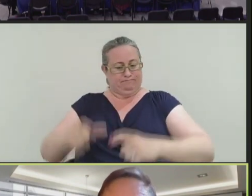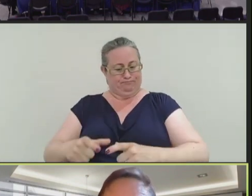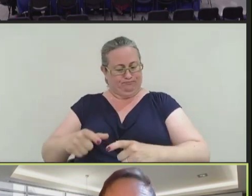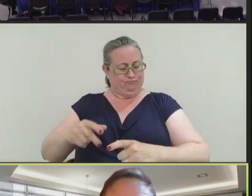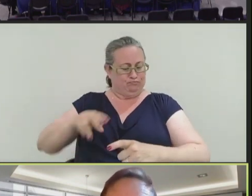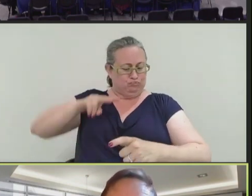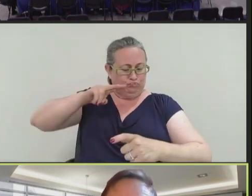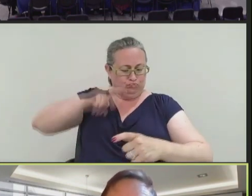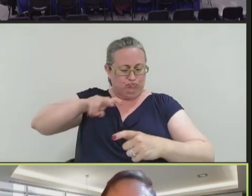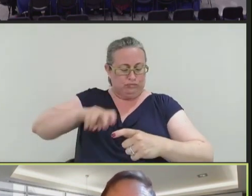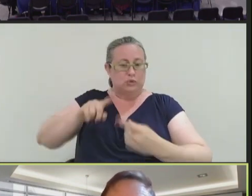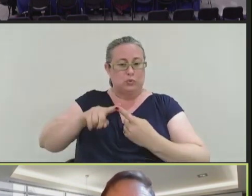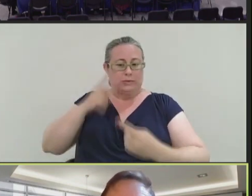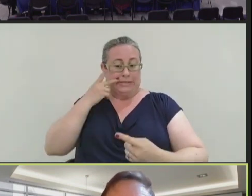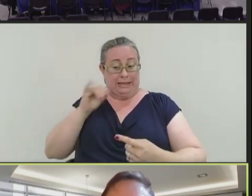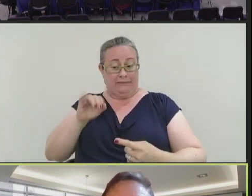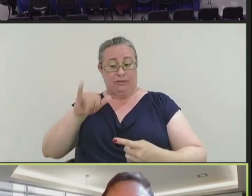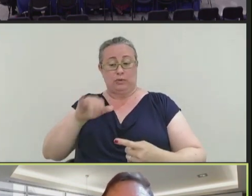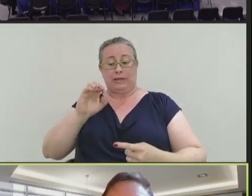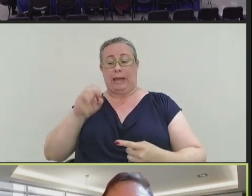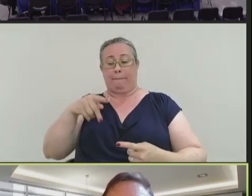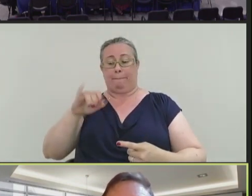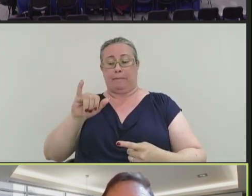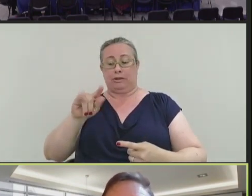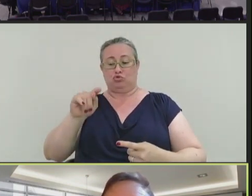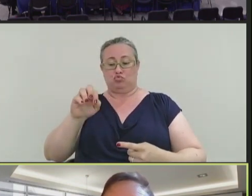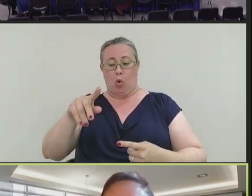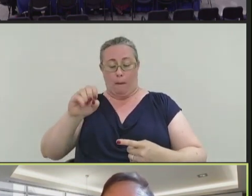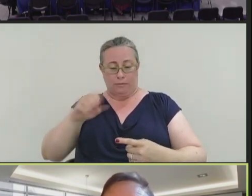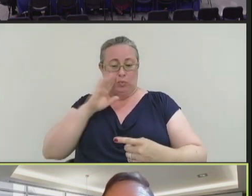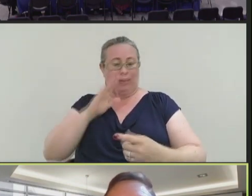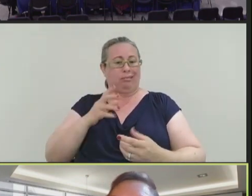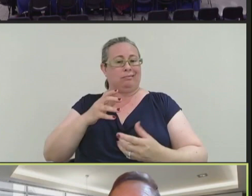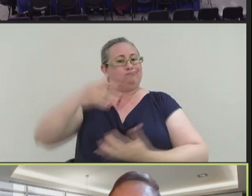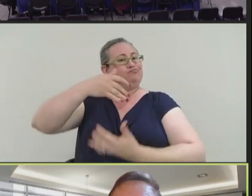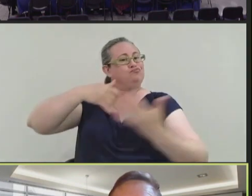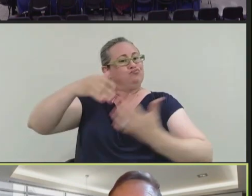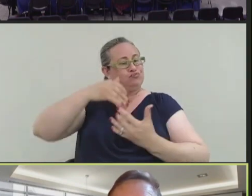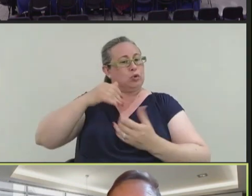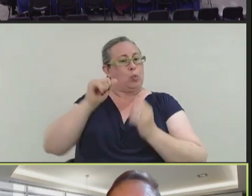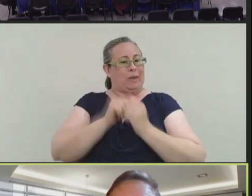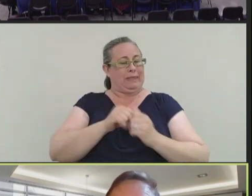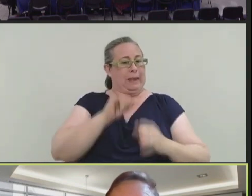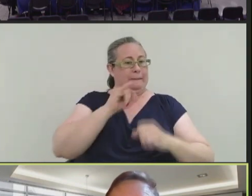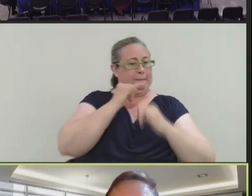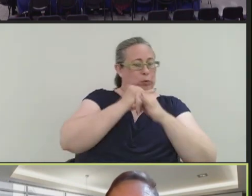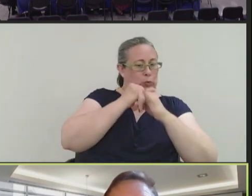interact with the patient's immune system. And then these epitopes are rapidly constructed into